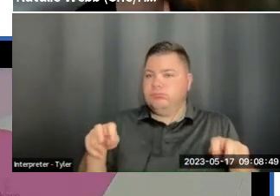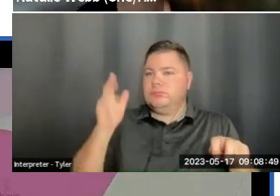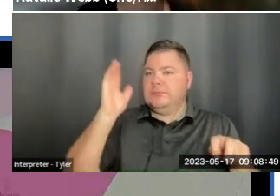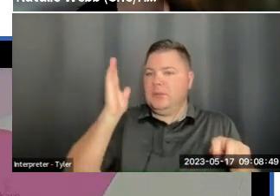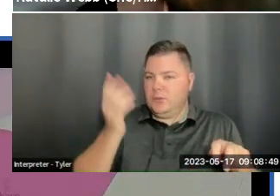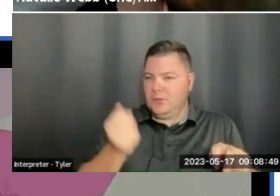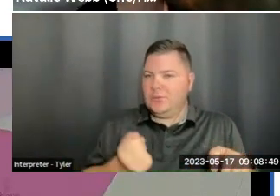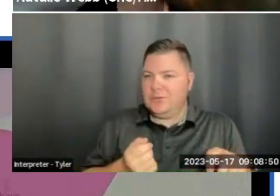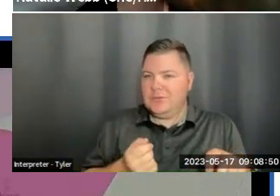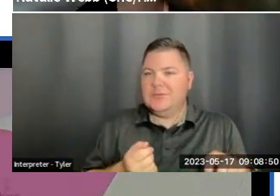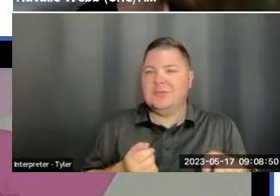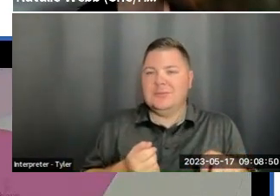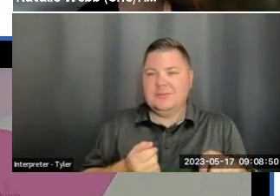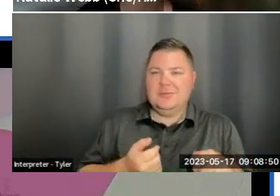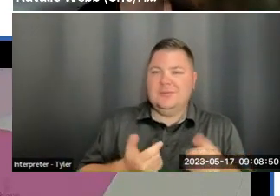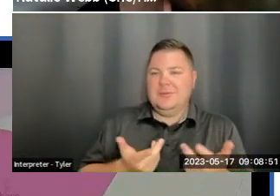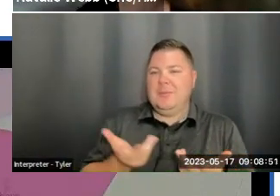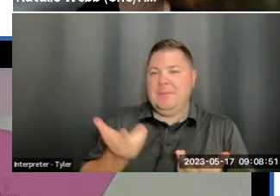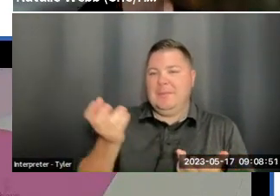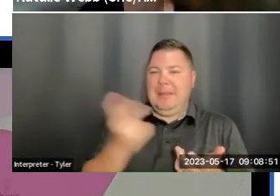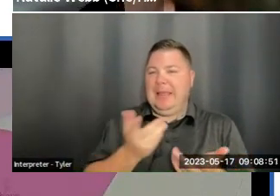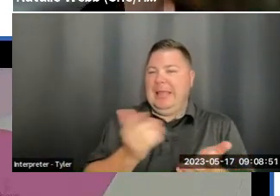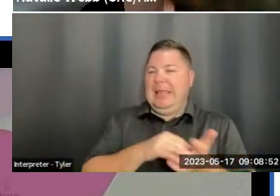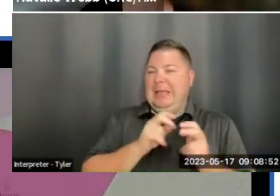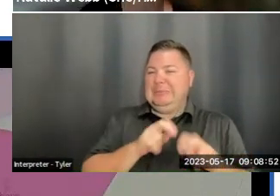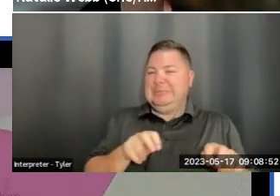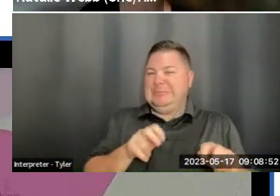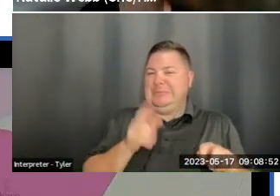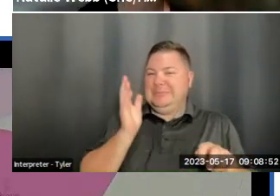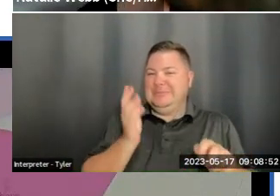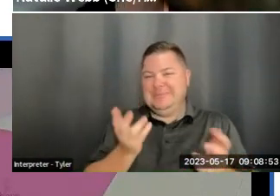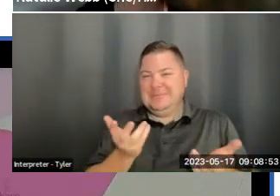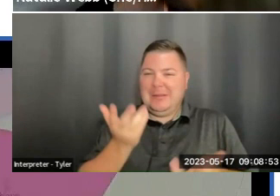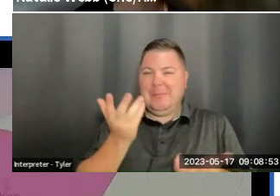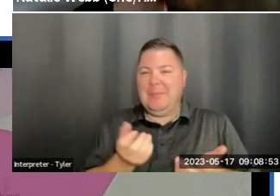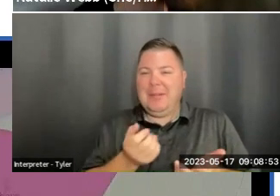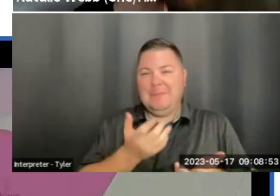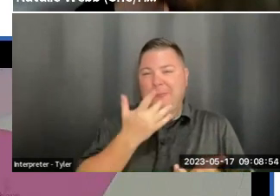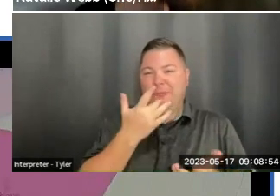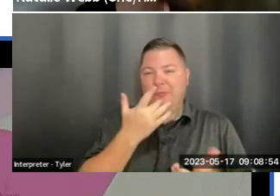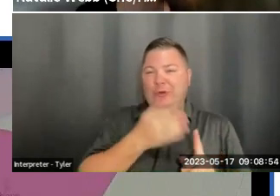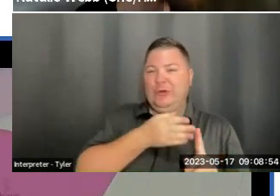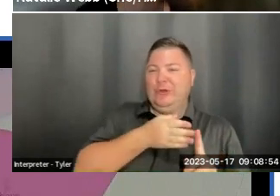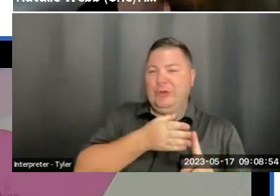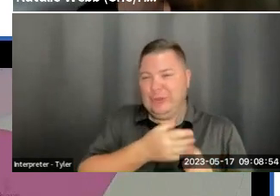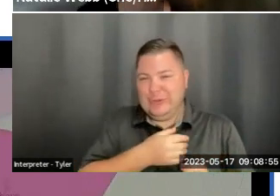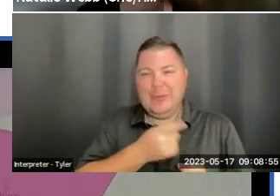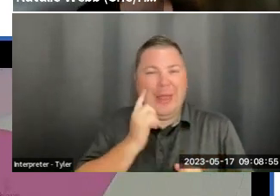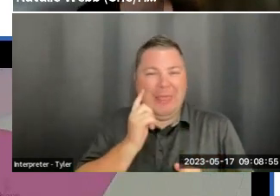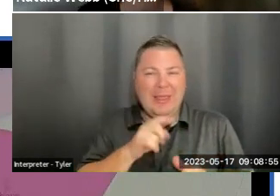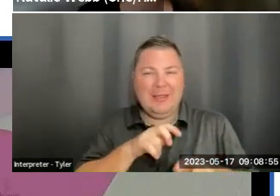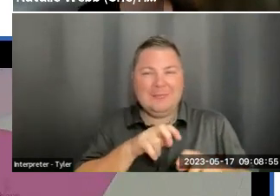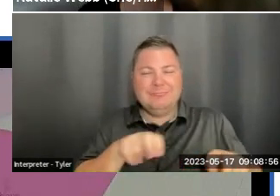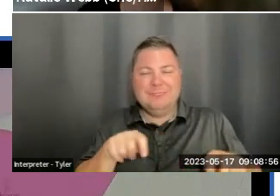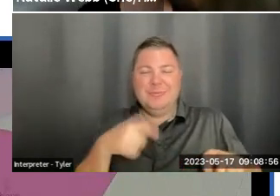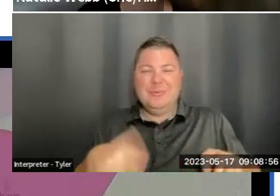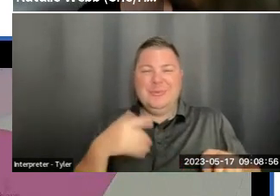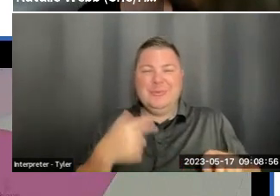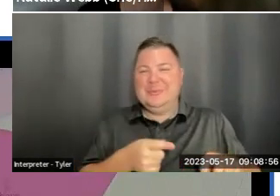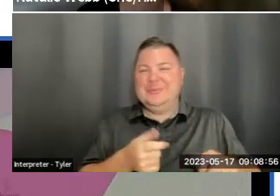CA. We have a wonderful lineup of speakers today. A return to panelist style.